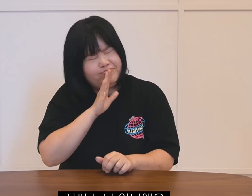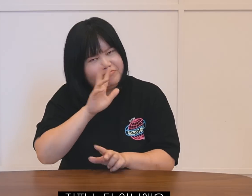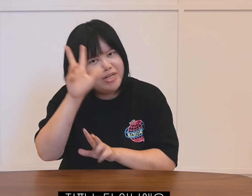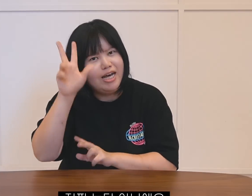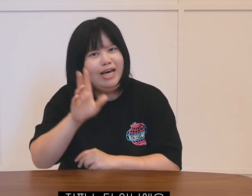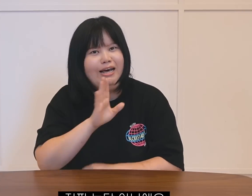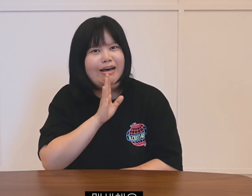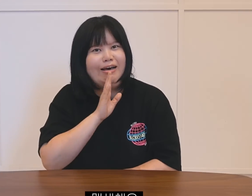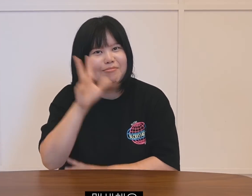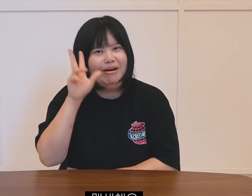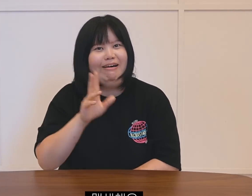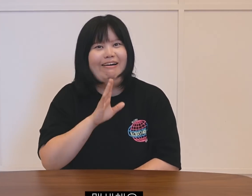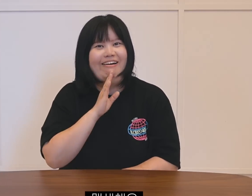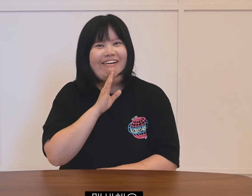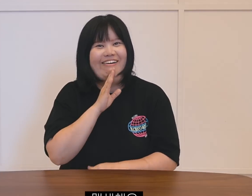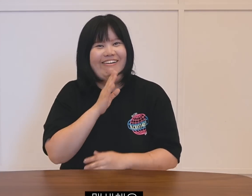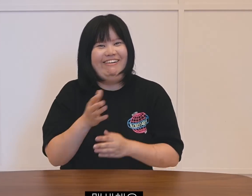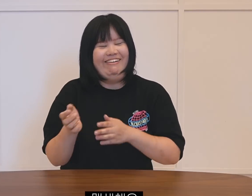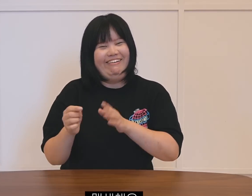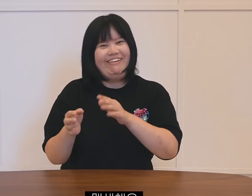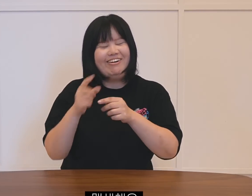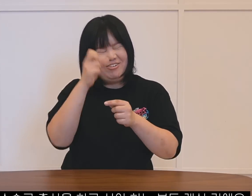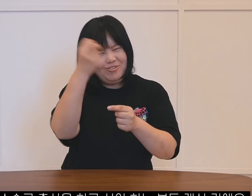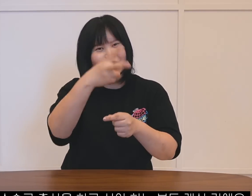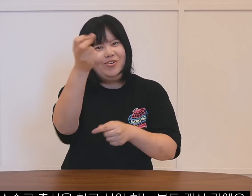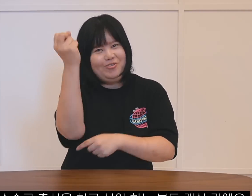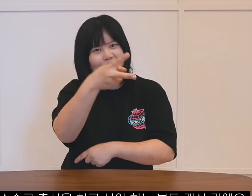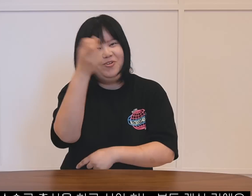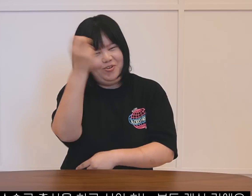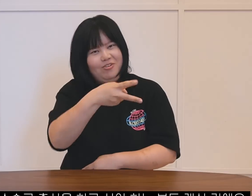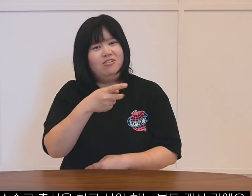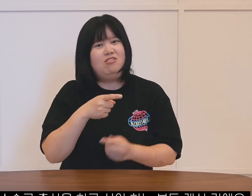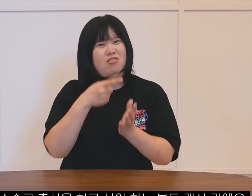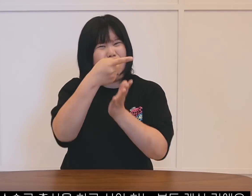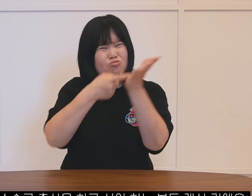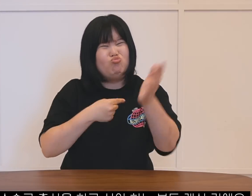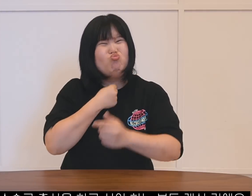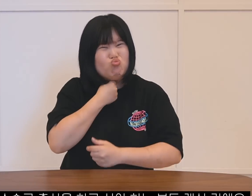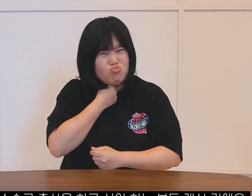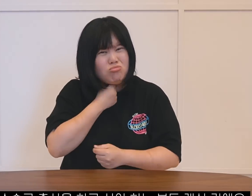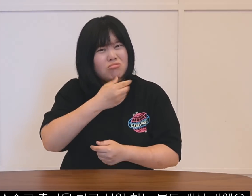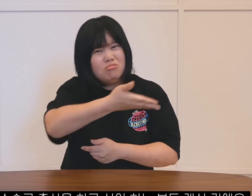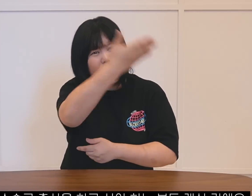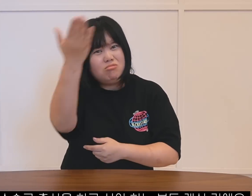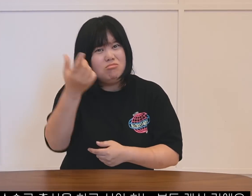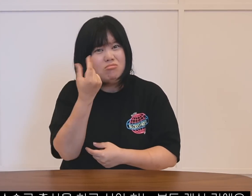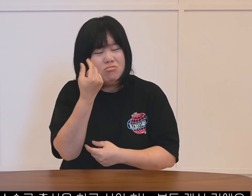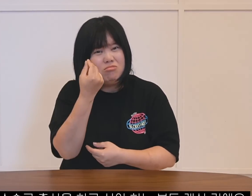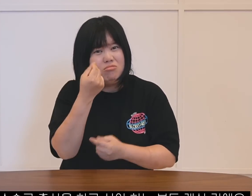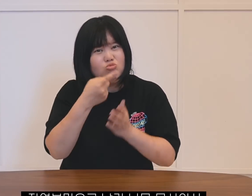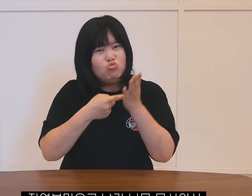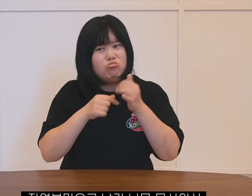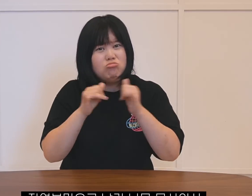It's not really a joke. I swear!!! There are also people who want to give birth through surgery.